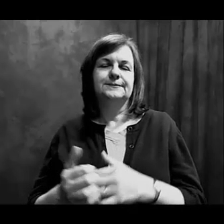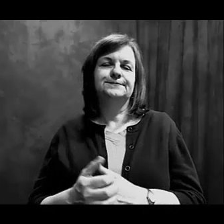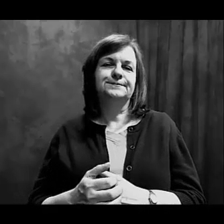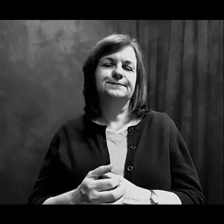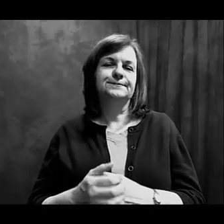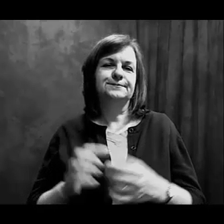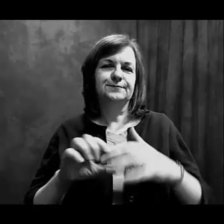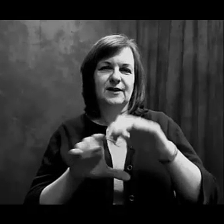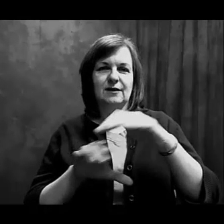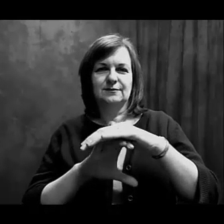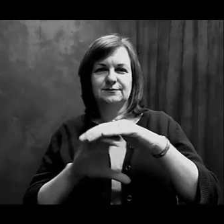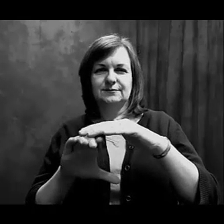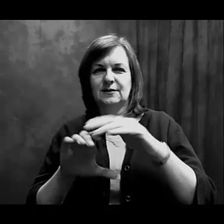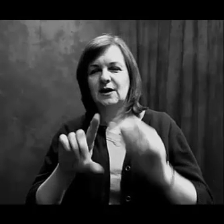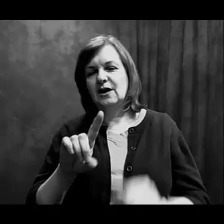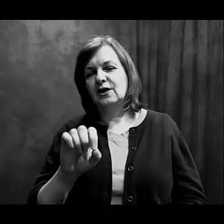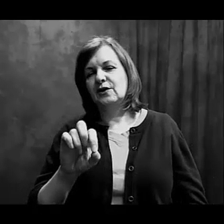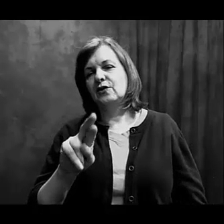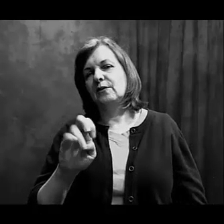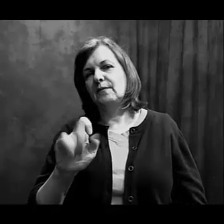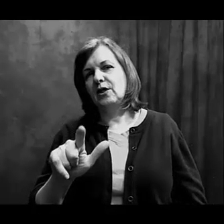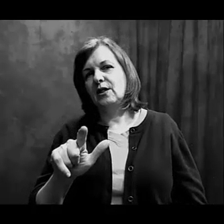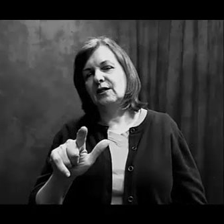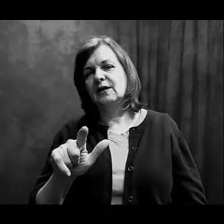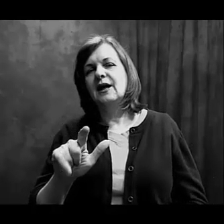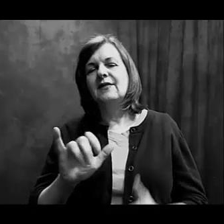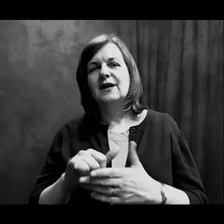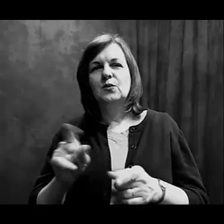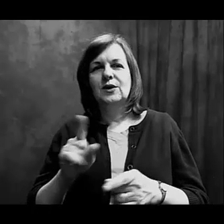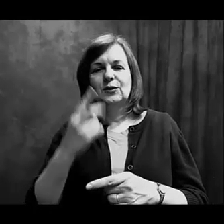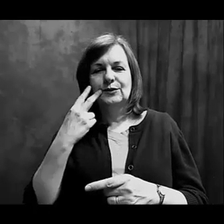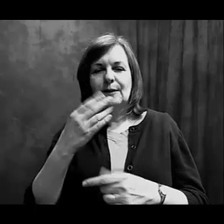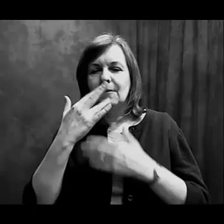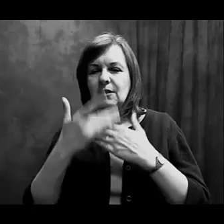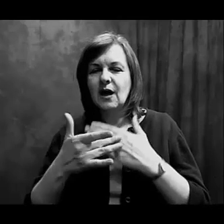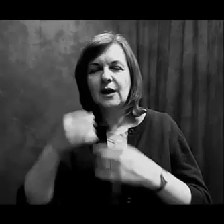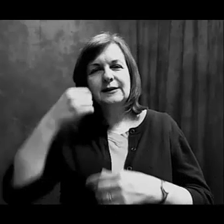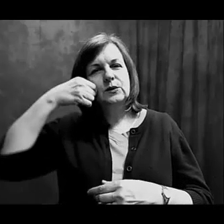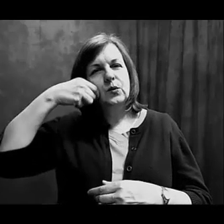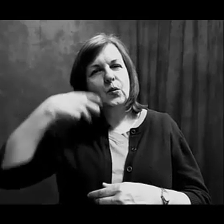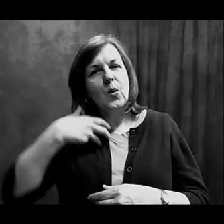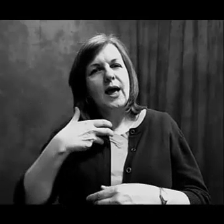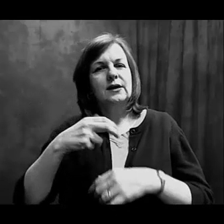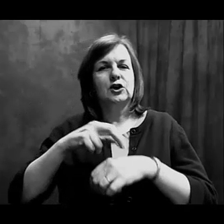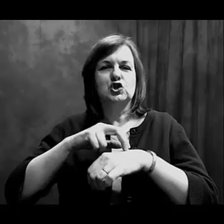and send it to your brain the dermal layer though is where we get in to all of the blood and sweat